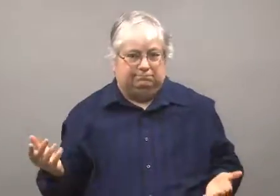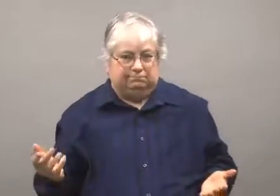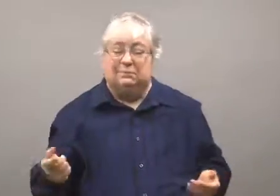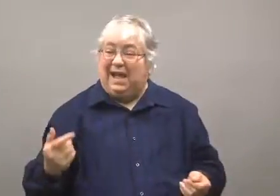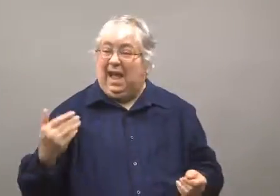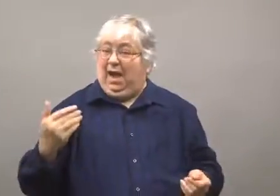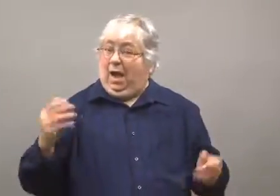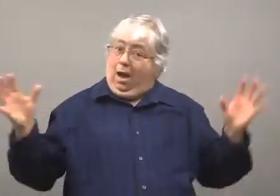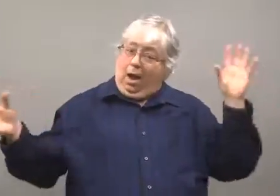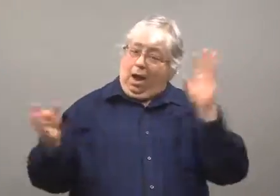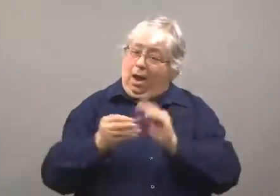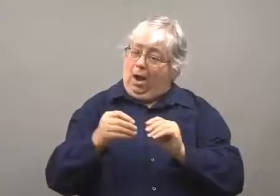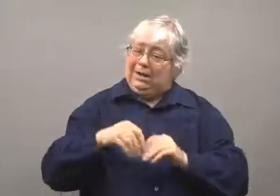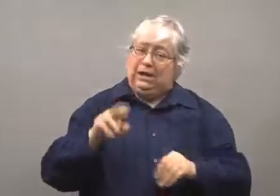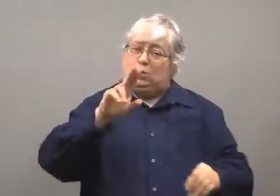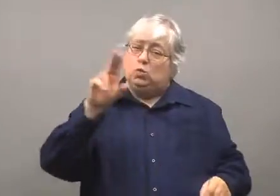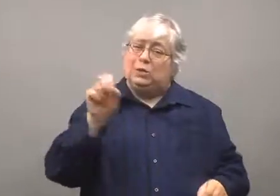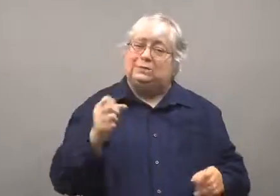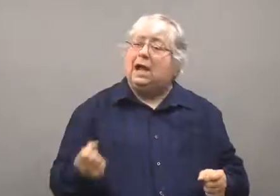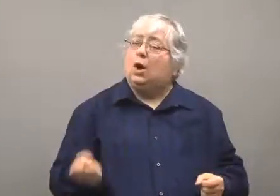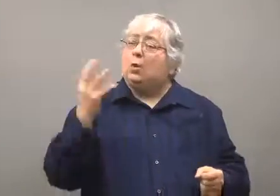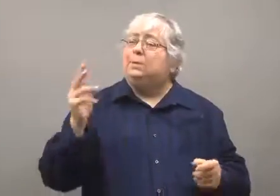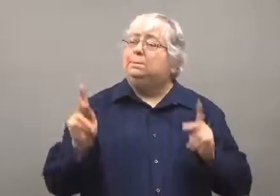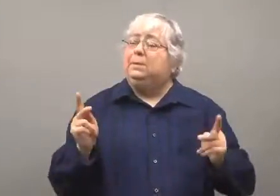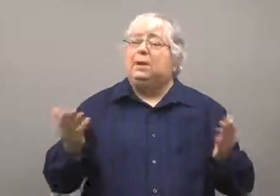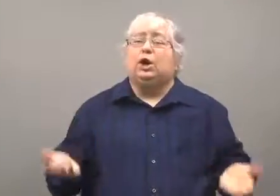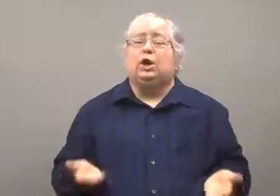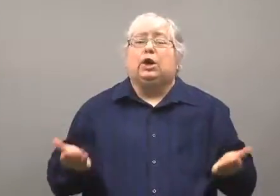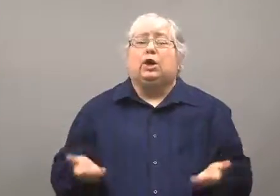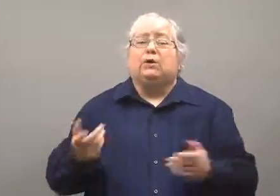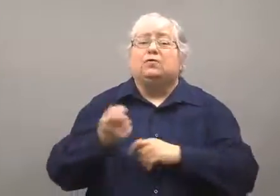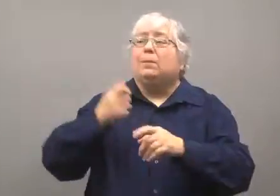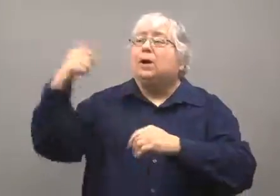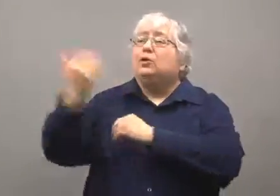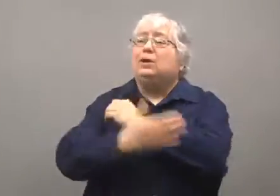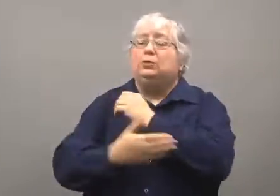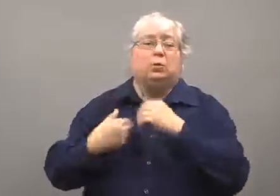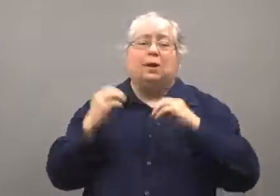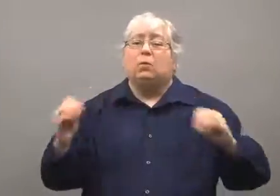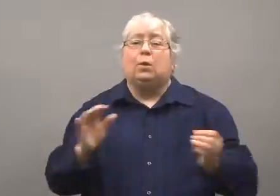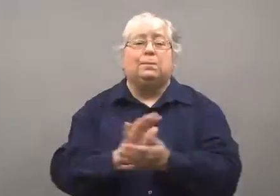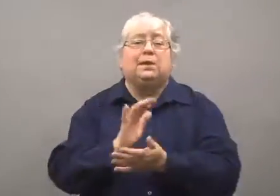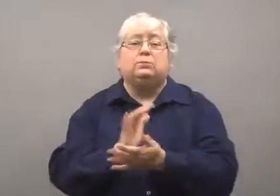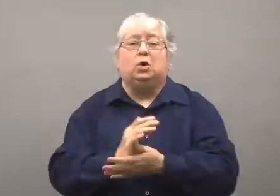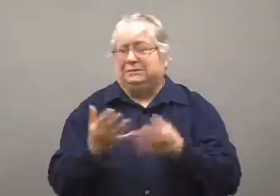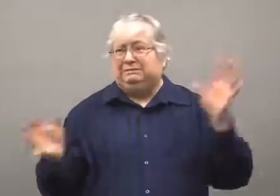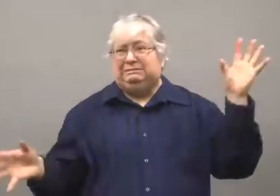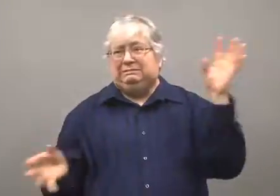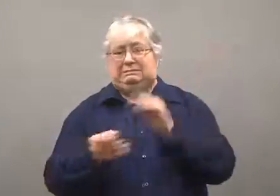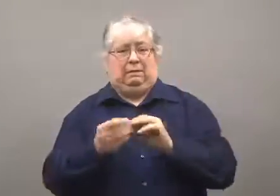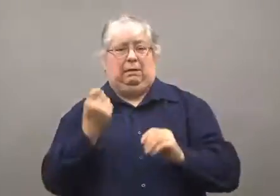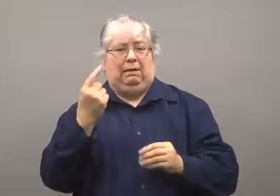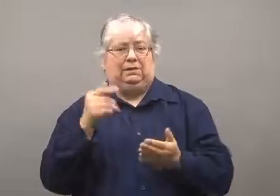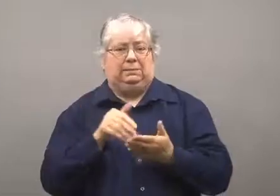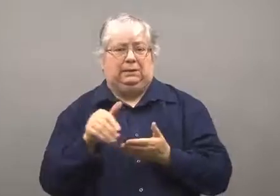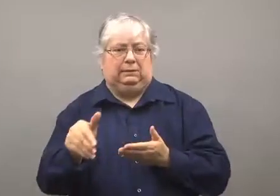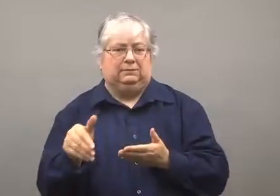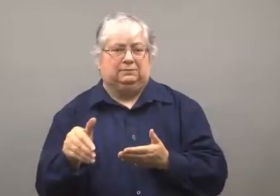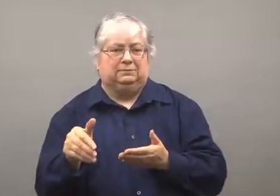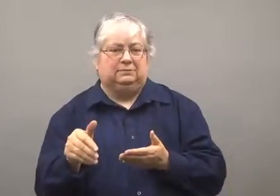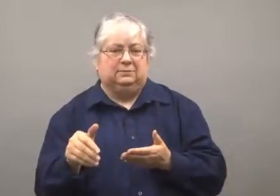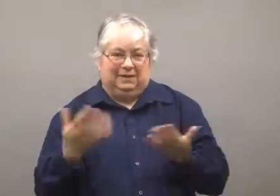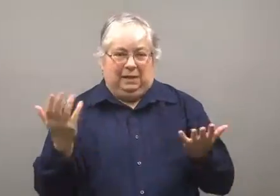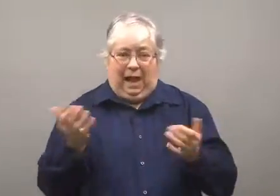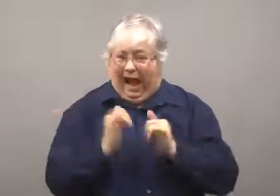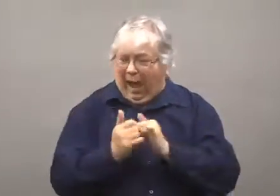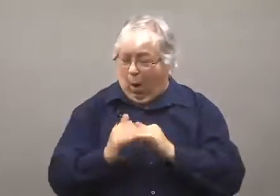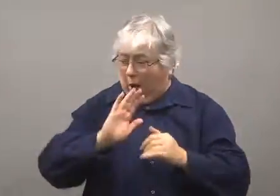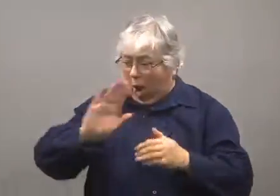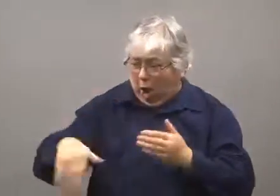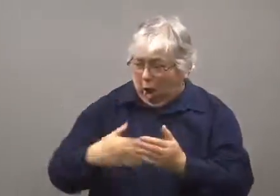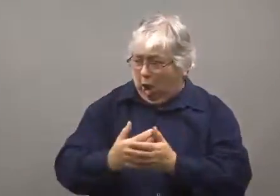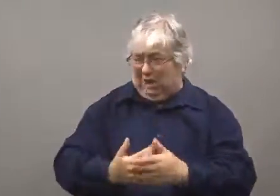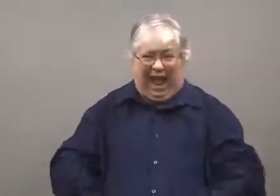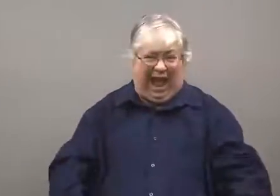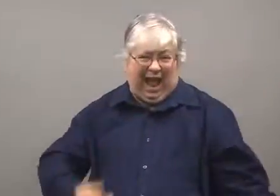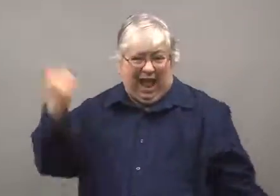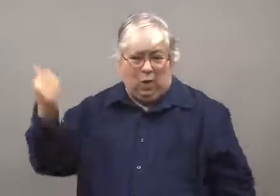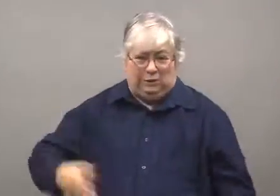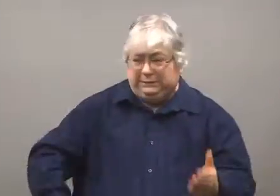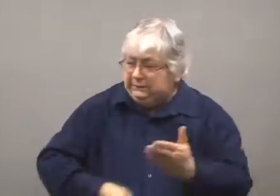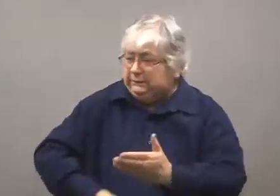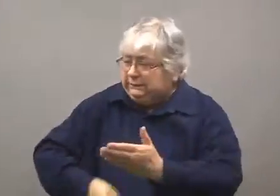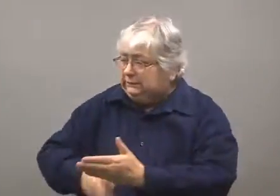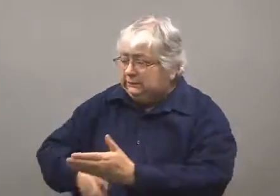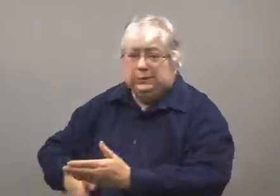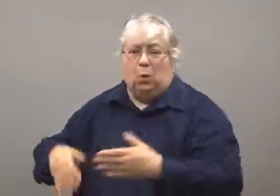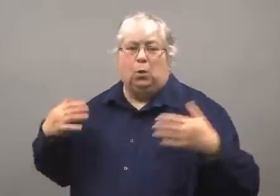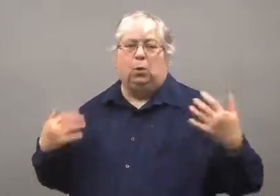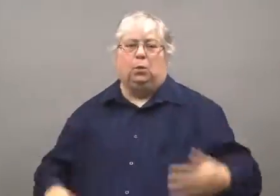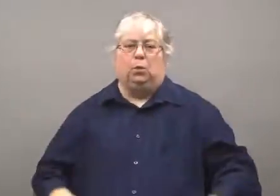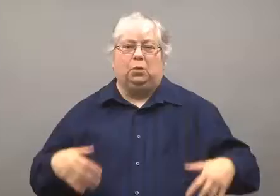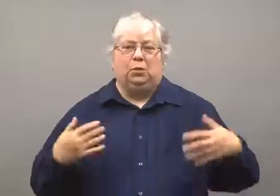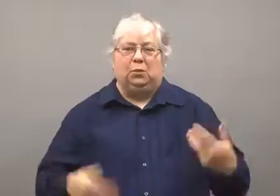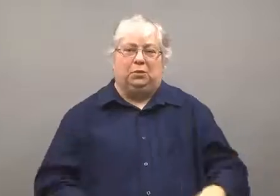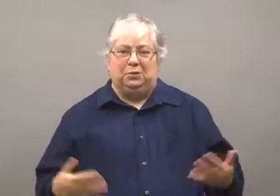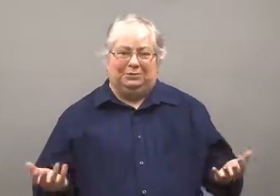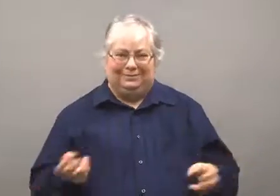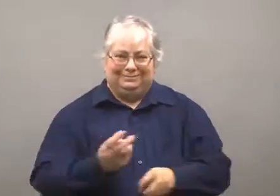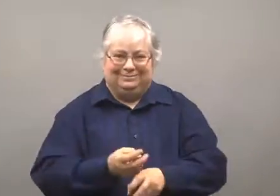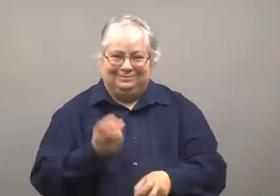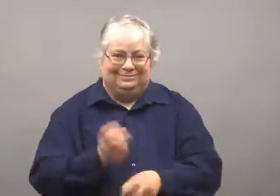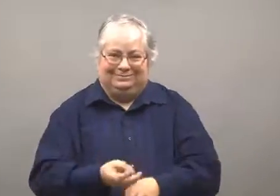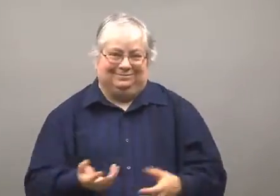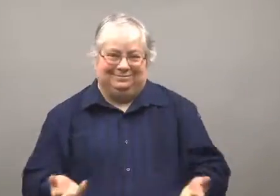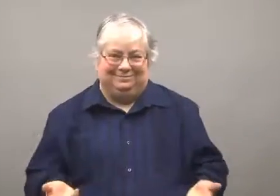He said there are 11 million undocumented aliens in the U.S.,